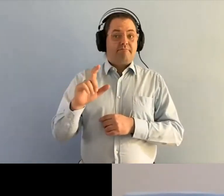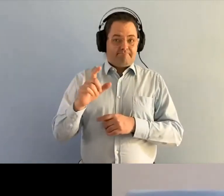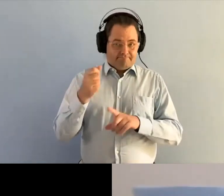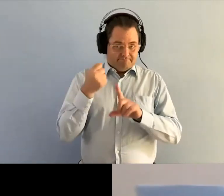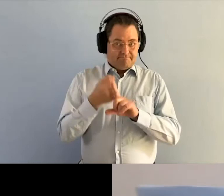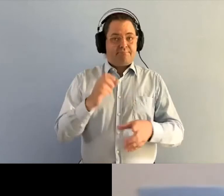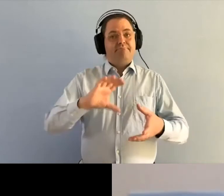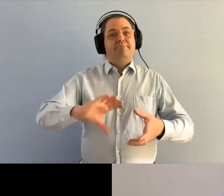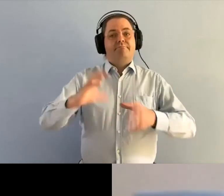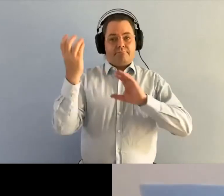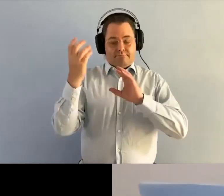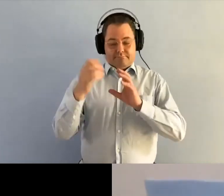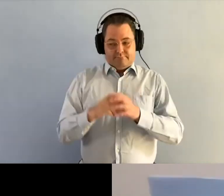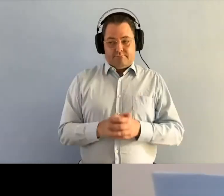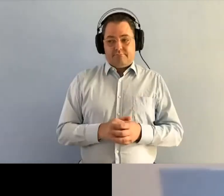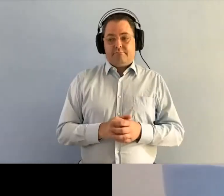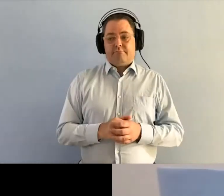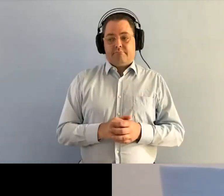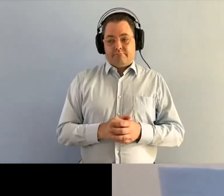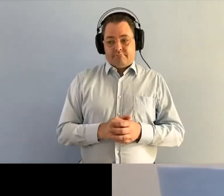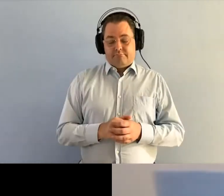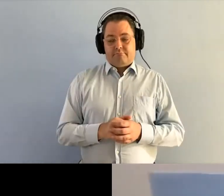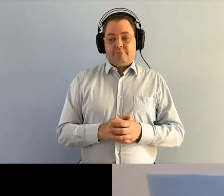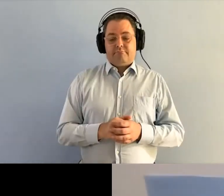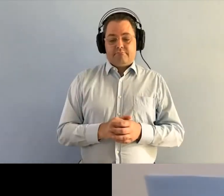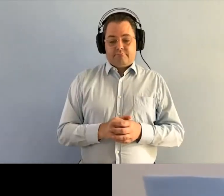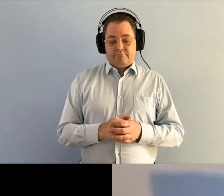pandemic, the world is very much affected and Nepal is also